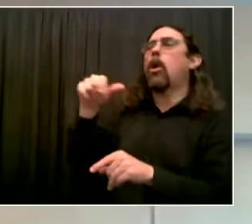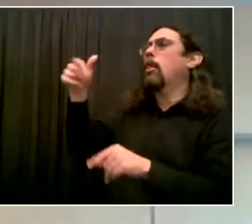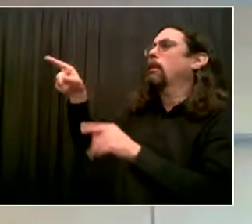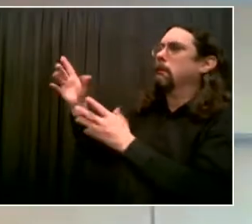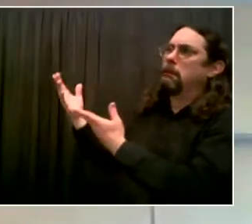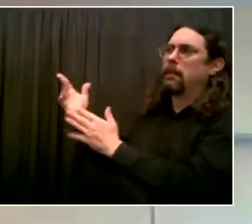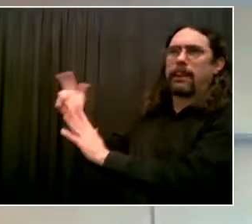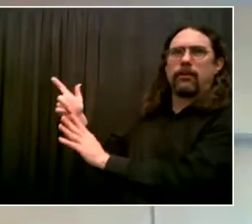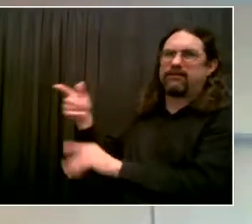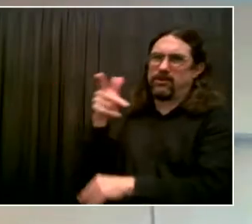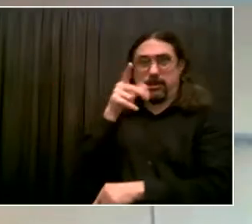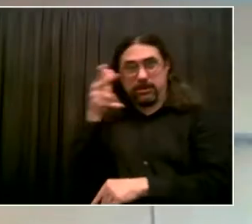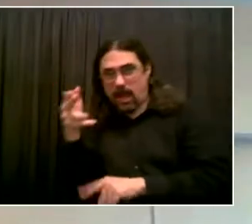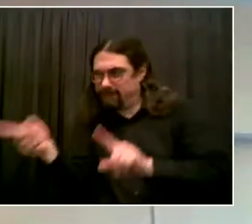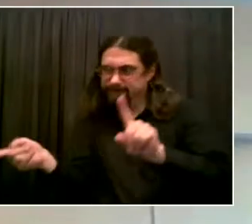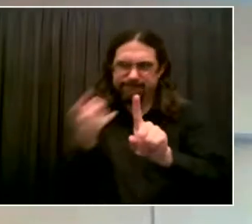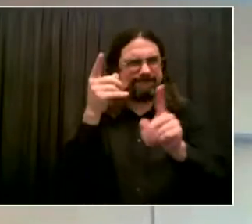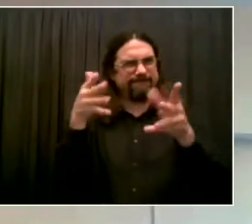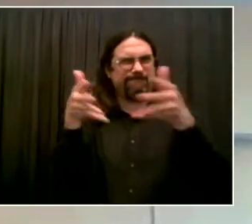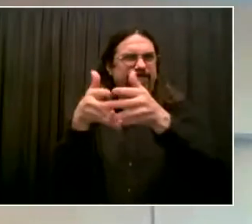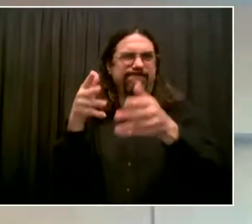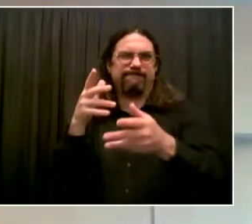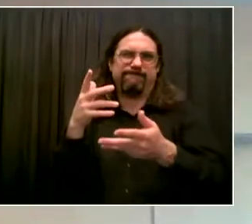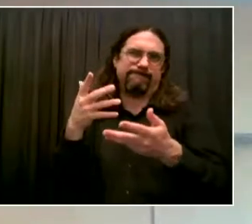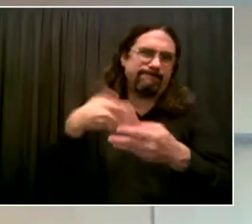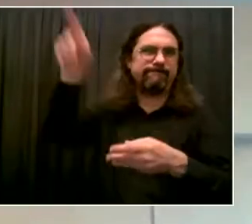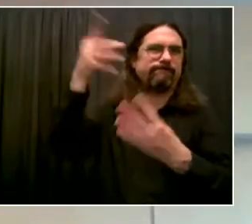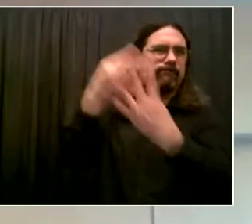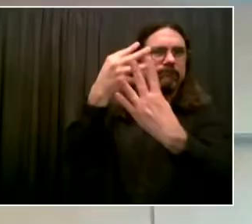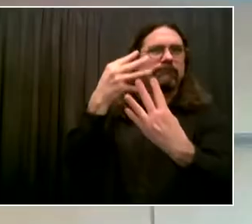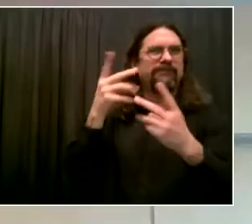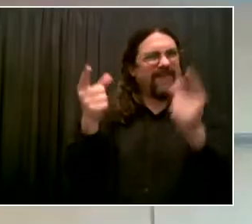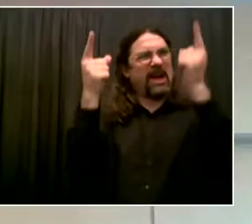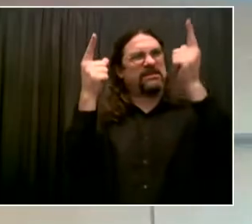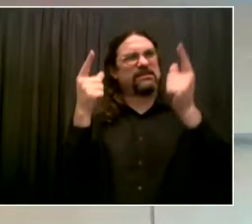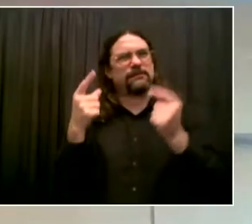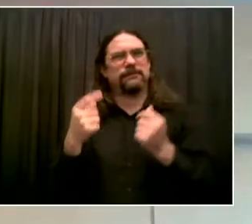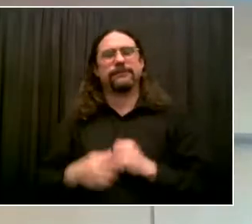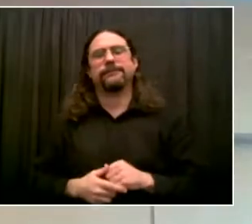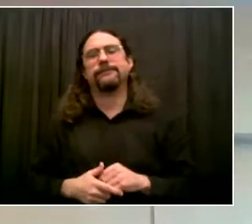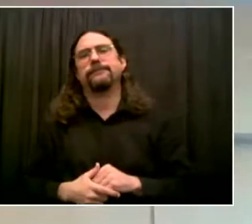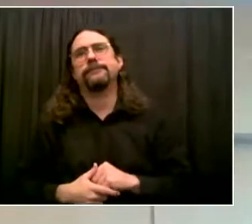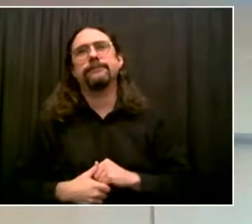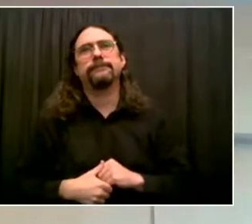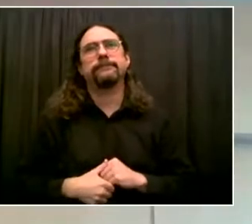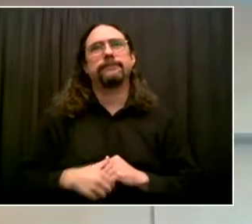JURY OF THEIR PEES.R BUT THESE INDIVIDUALS THAT WE'RE